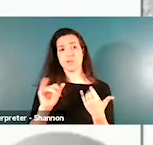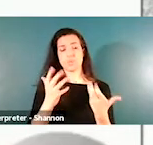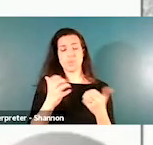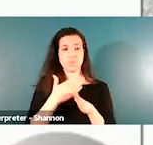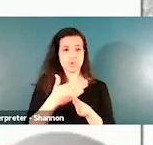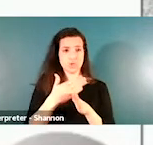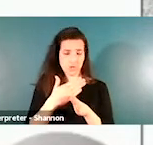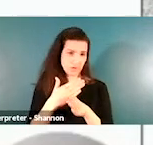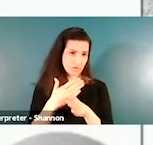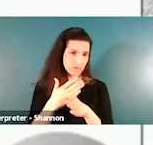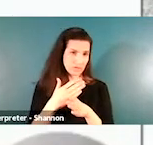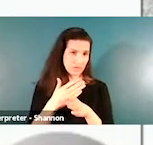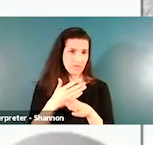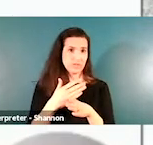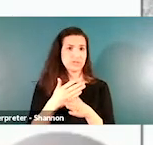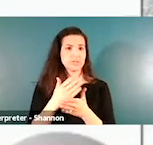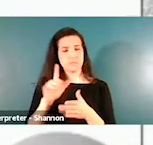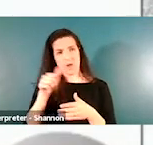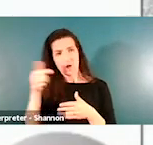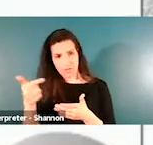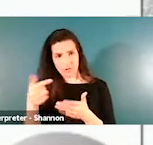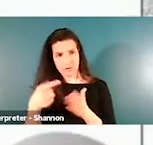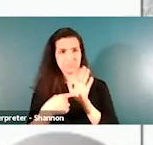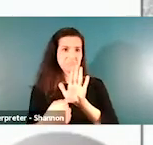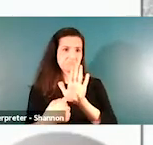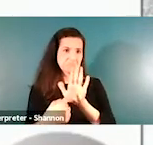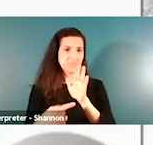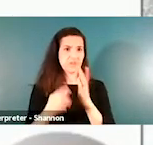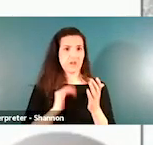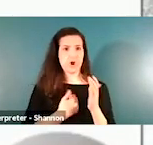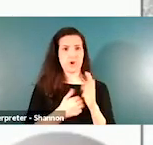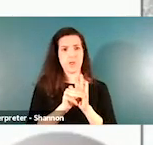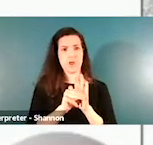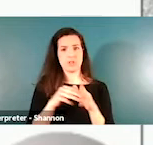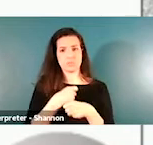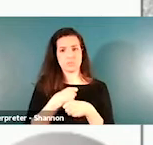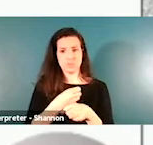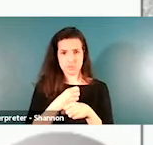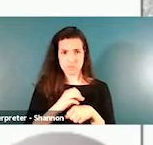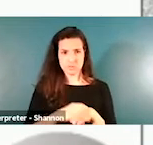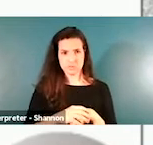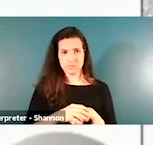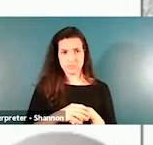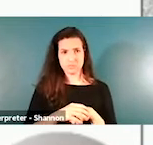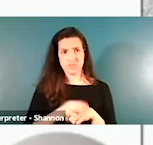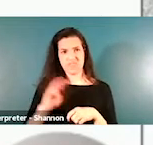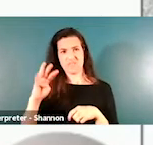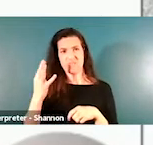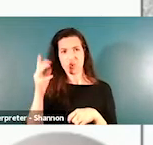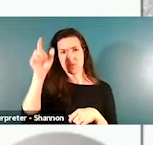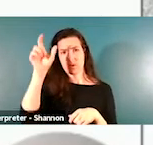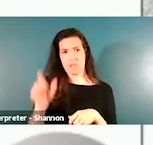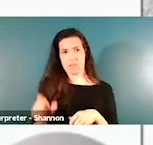that our model has produced, visualized in the fourth column, outlined in orange. The ground looks for the same regions